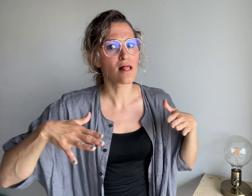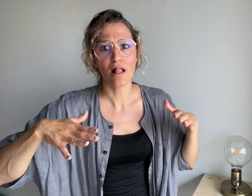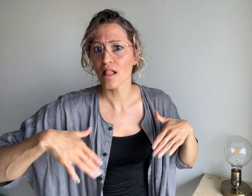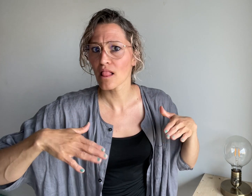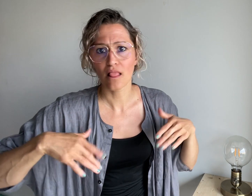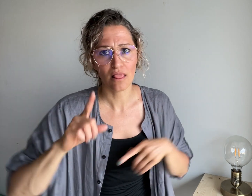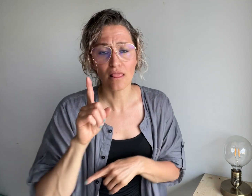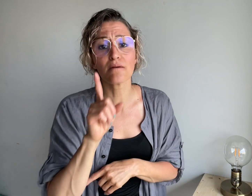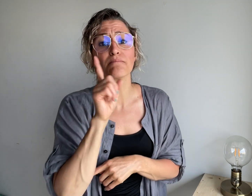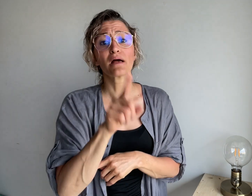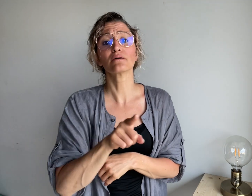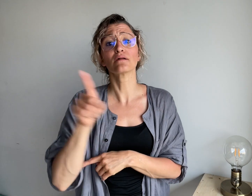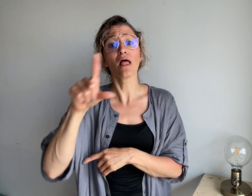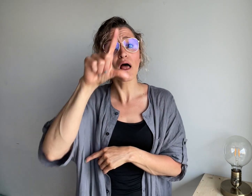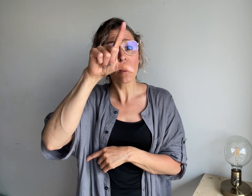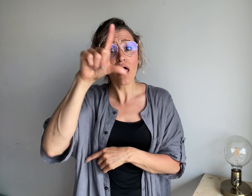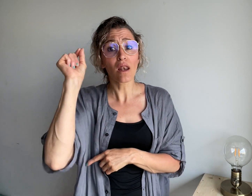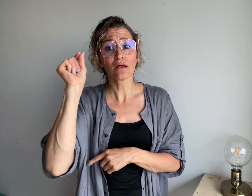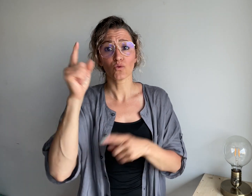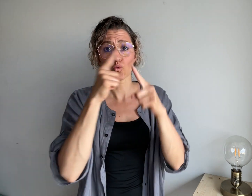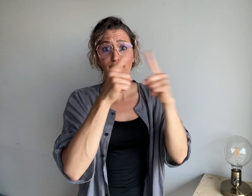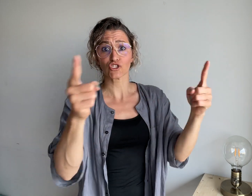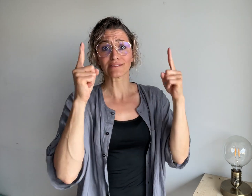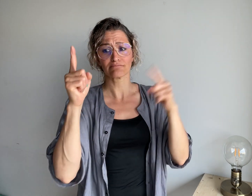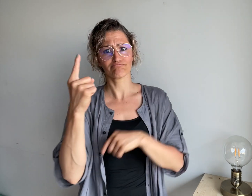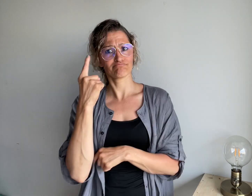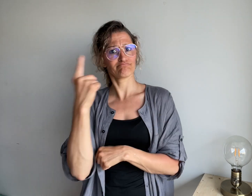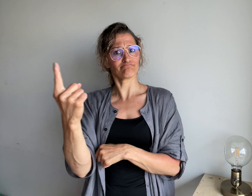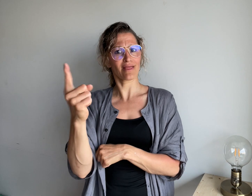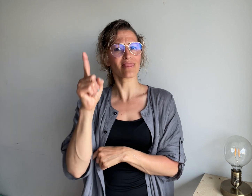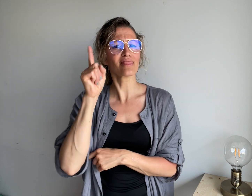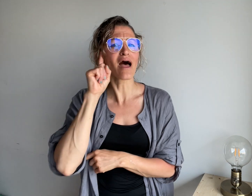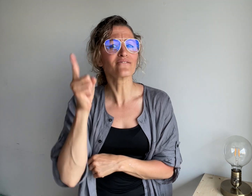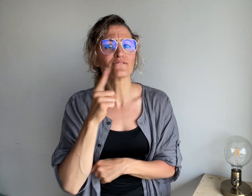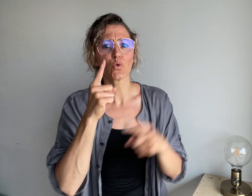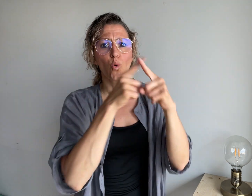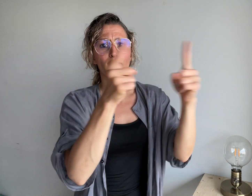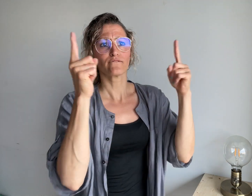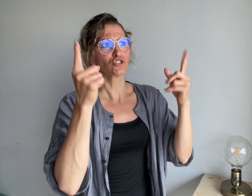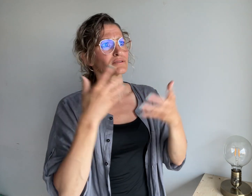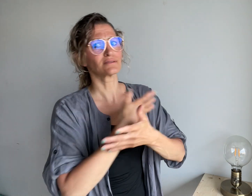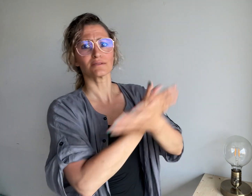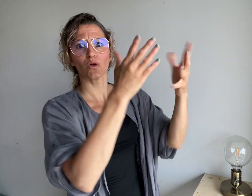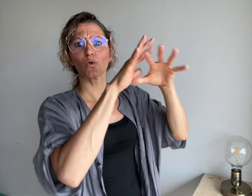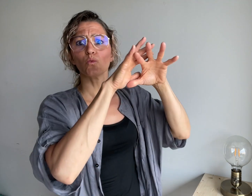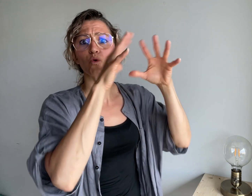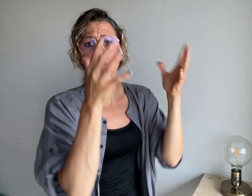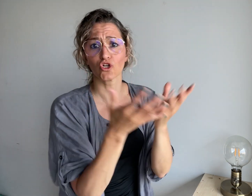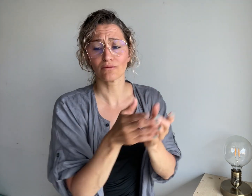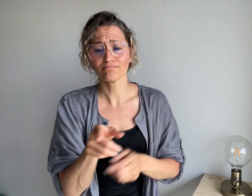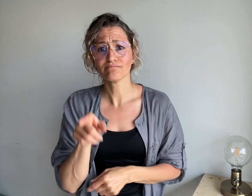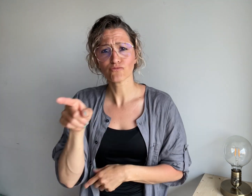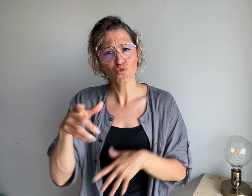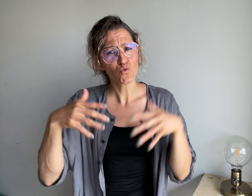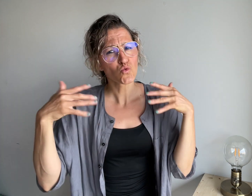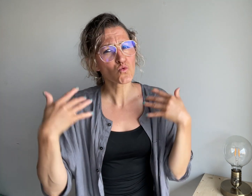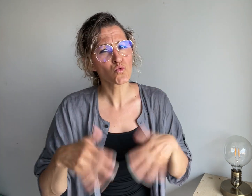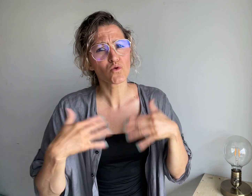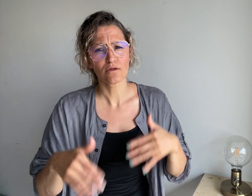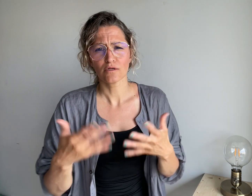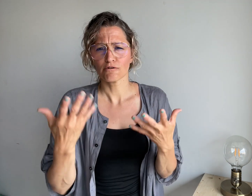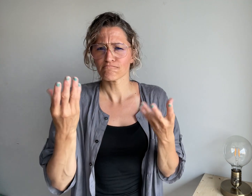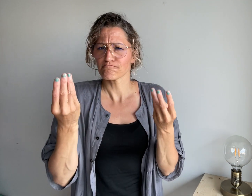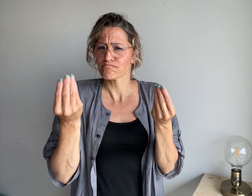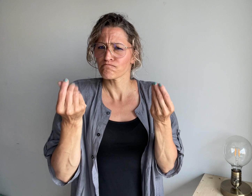the only Deaf university in the world, has heavily invested